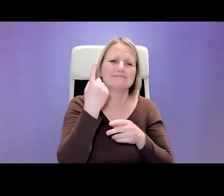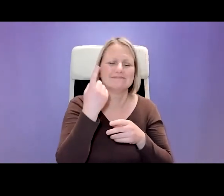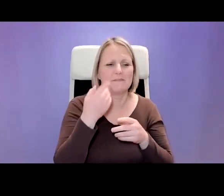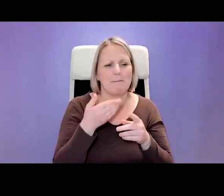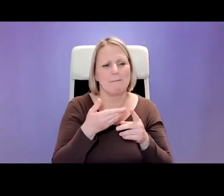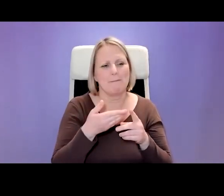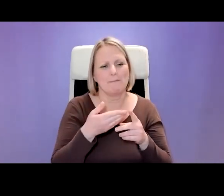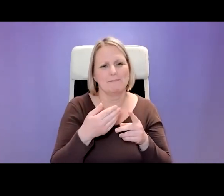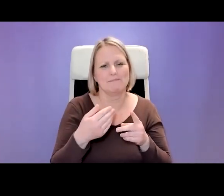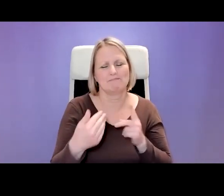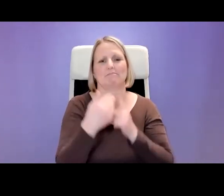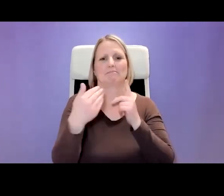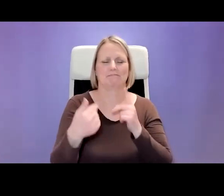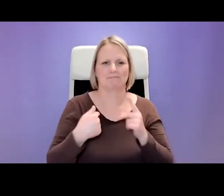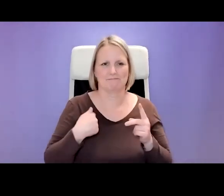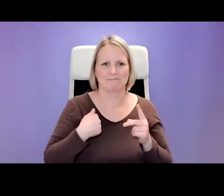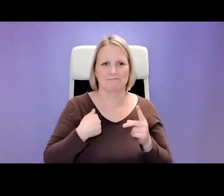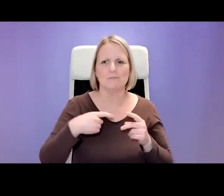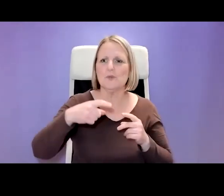and that is the question of who's doing this research?